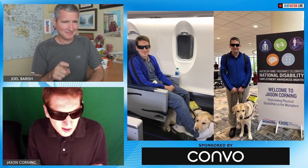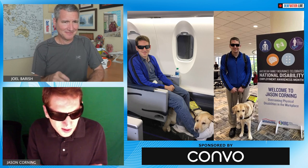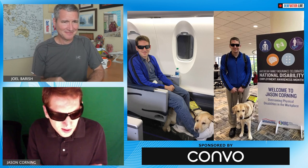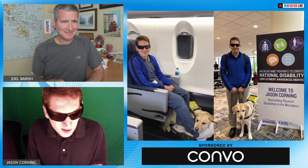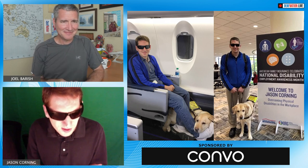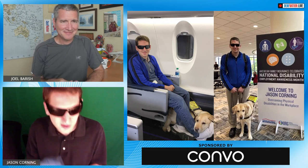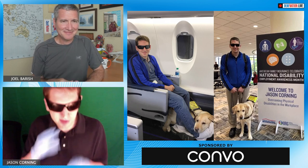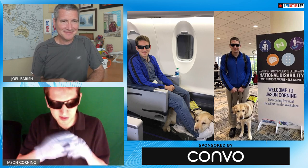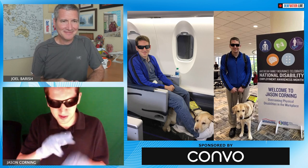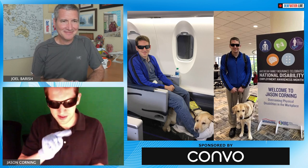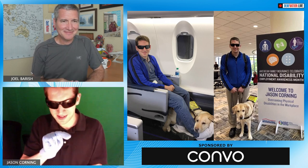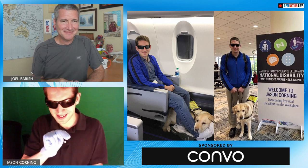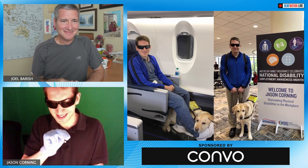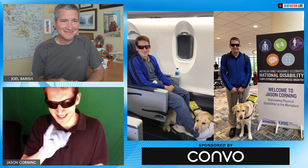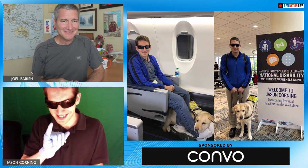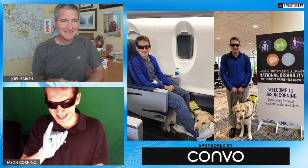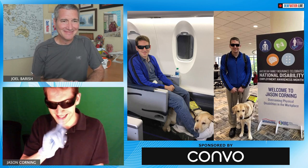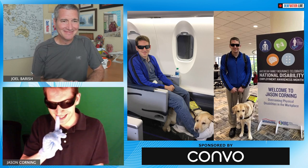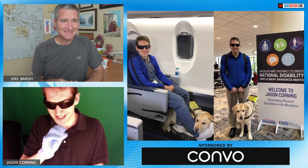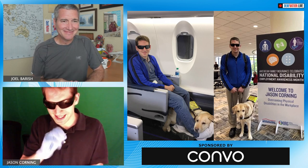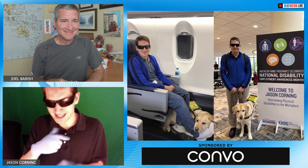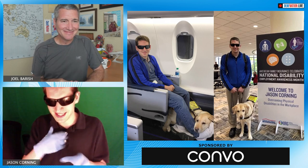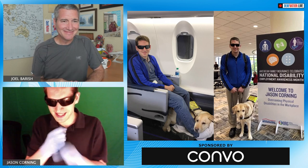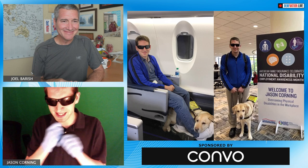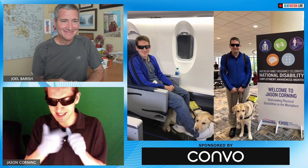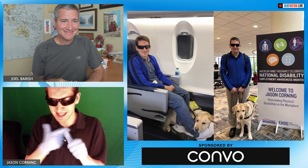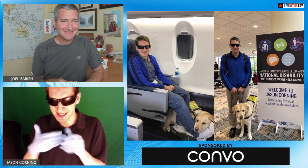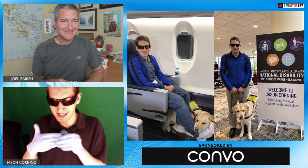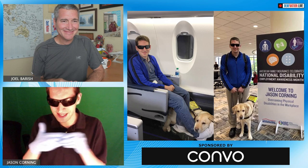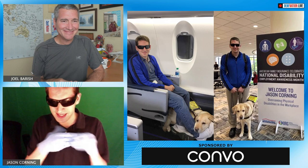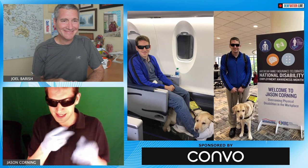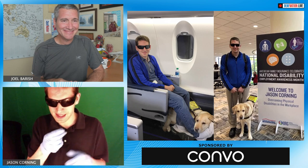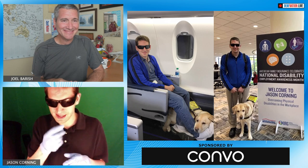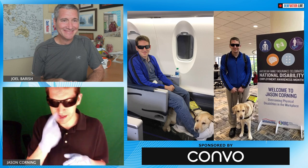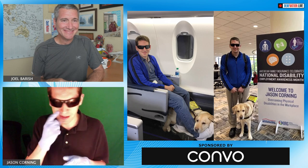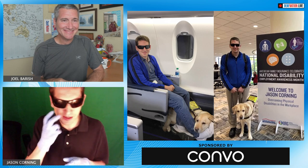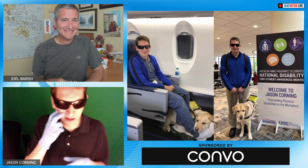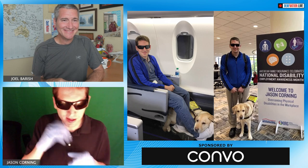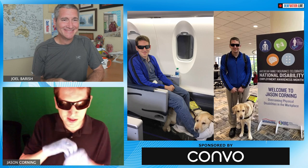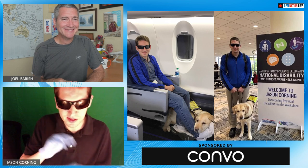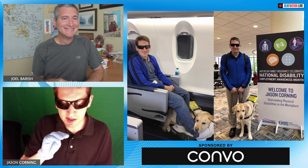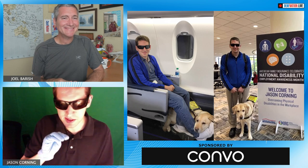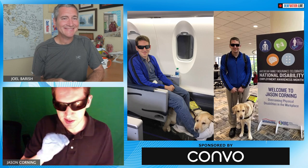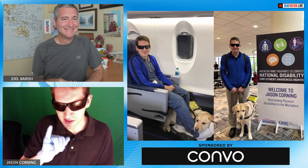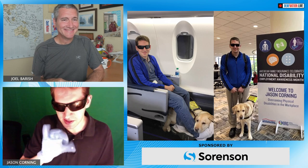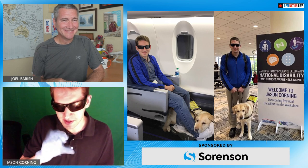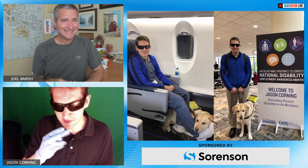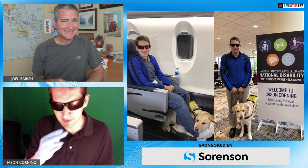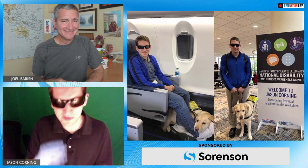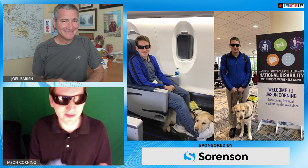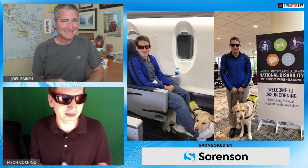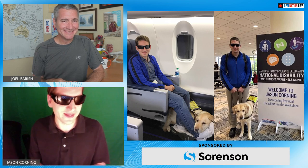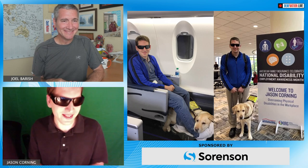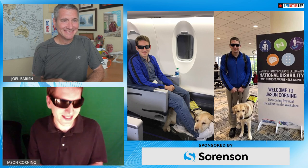His name is Niko, he is my second guide dog, I got him from leader dog for the blind in Michigan